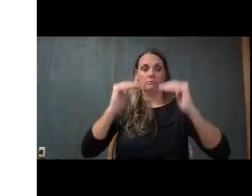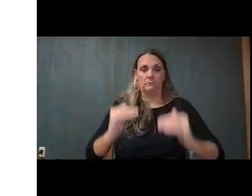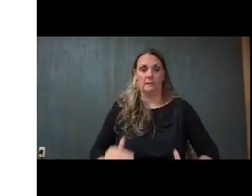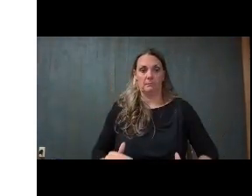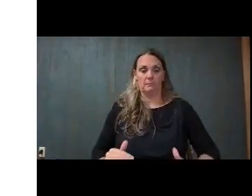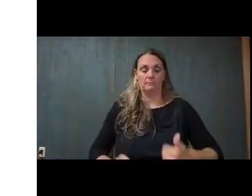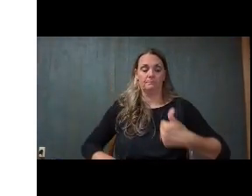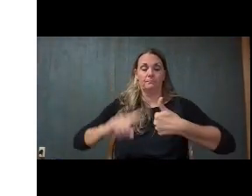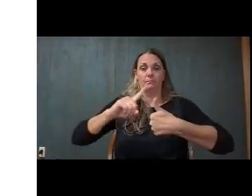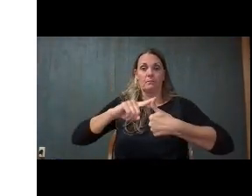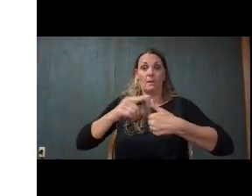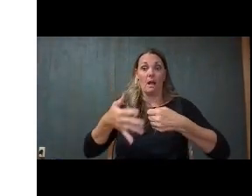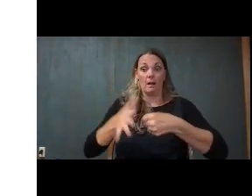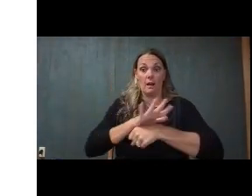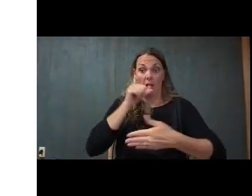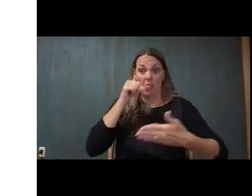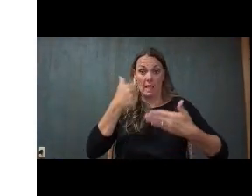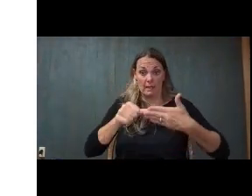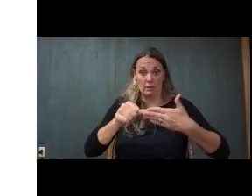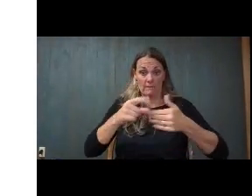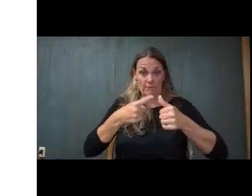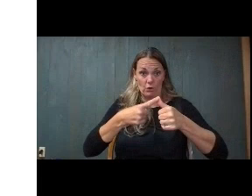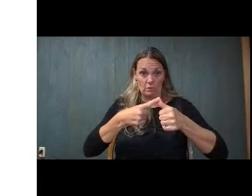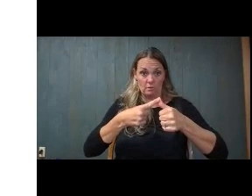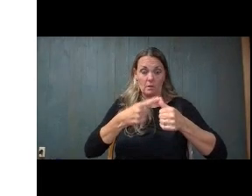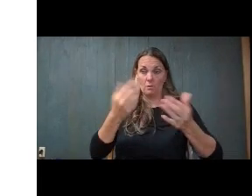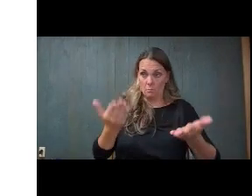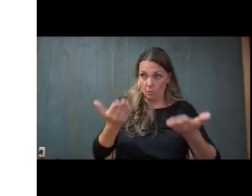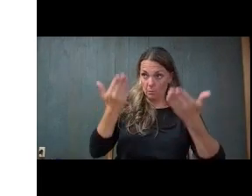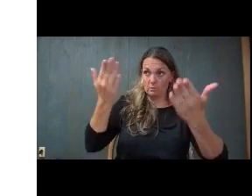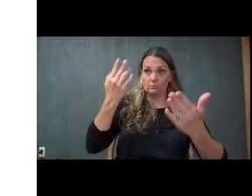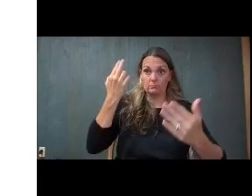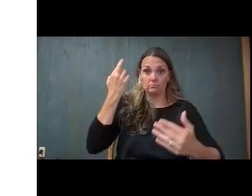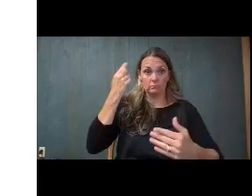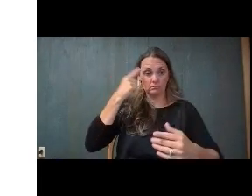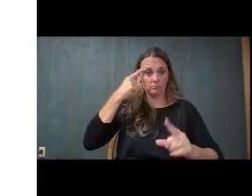a cover letter, which indicates the proposals principal can contact